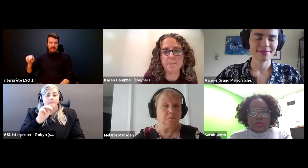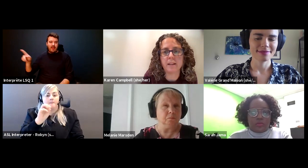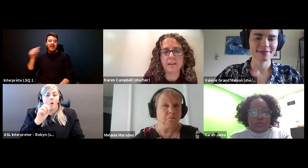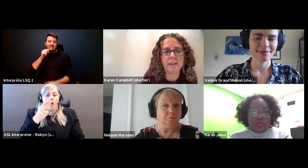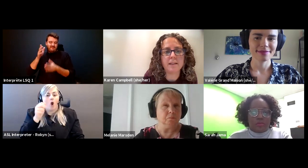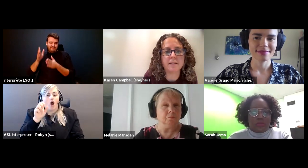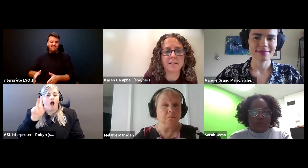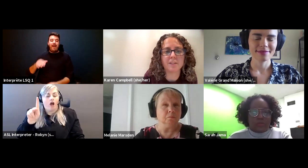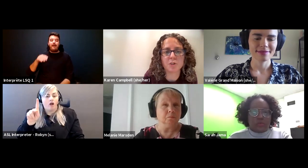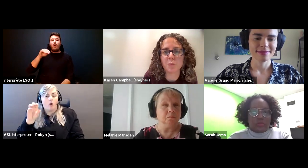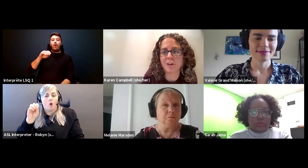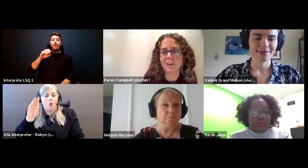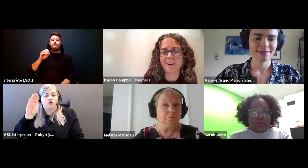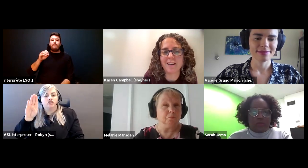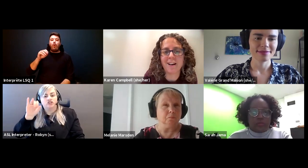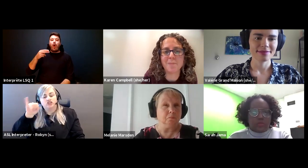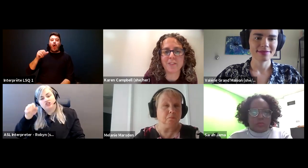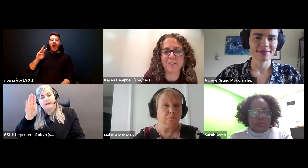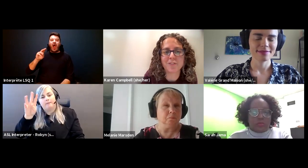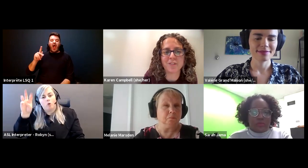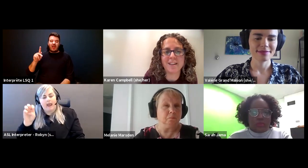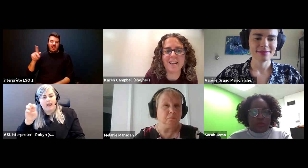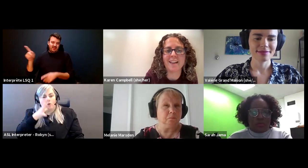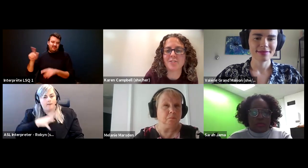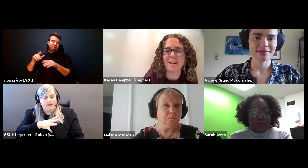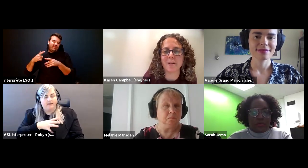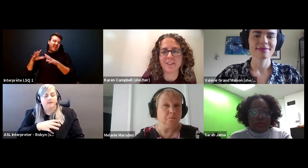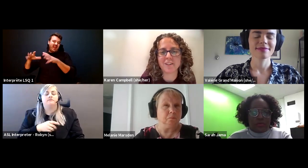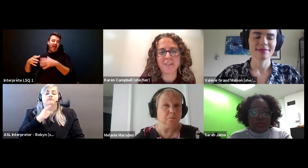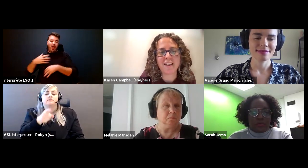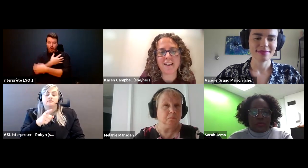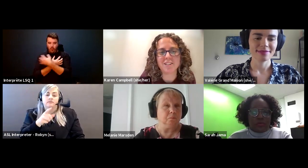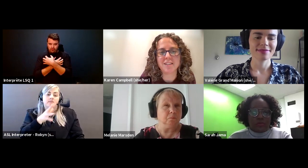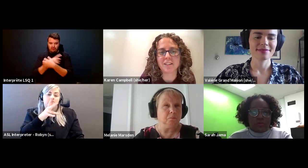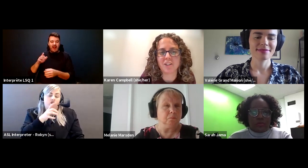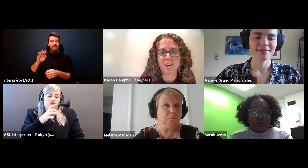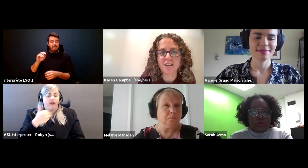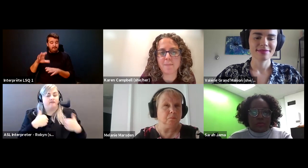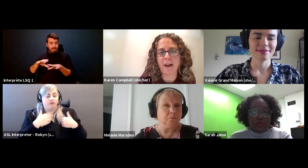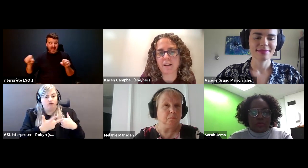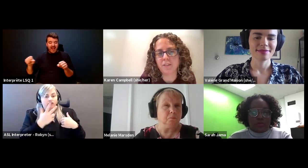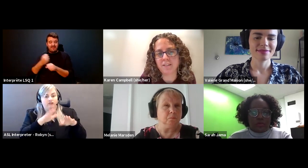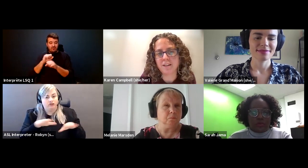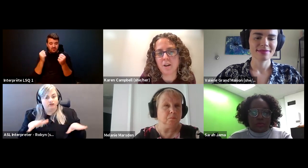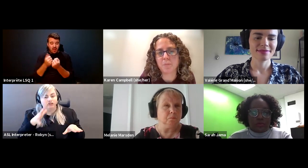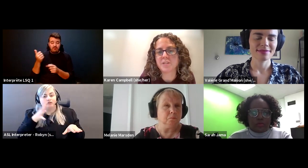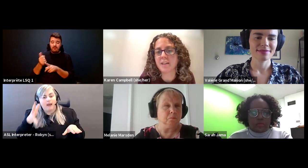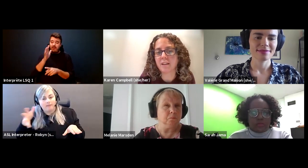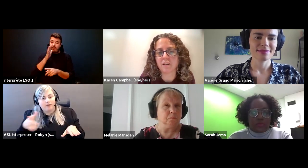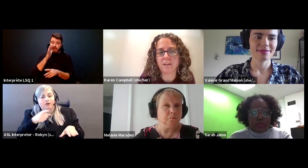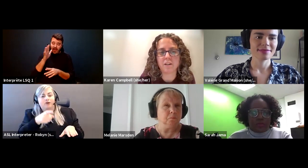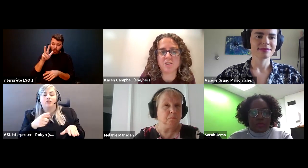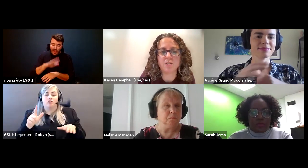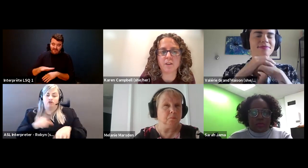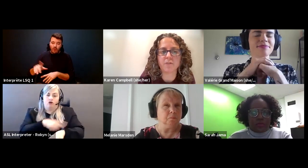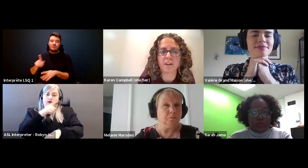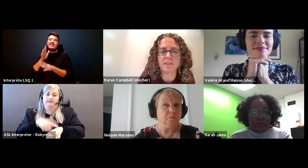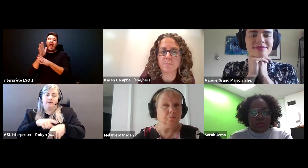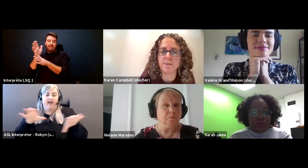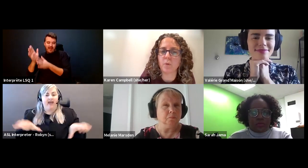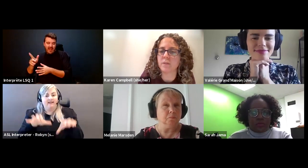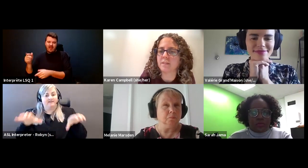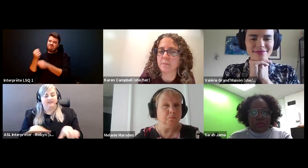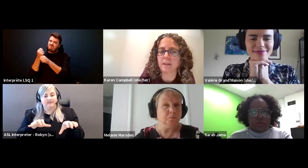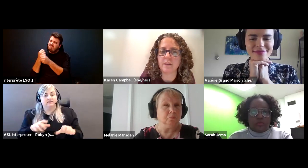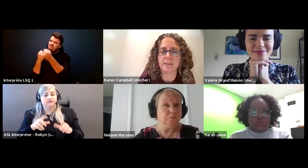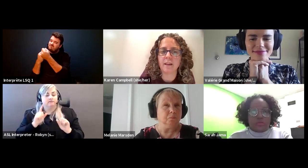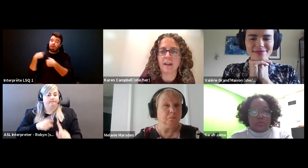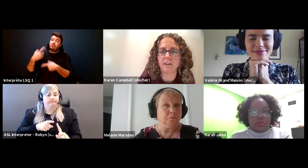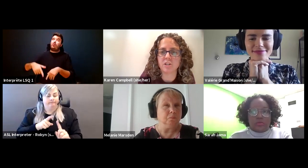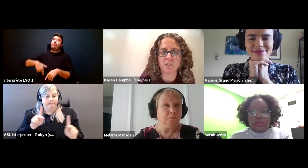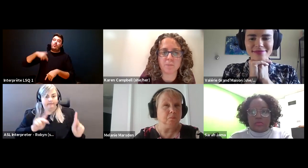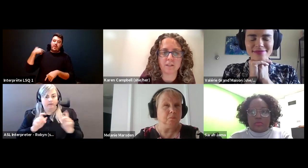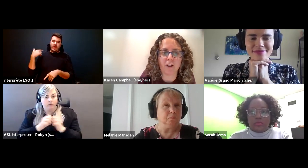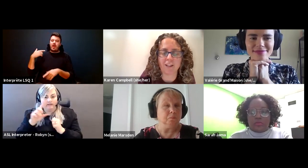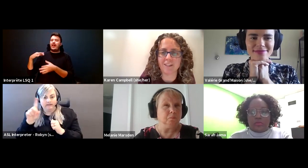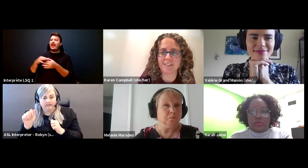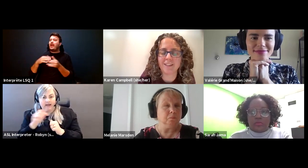Karen Campbell (she/her): Melanie is a social worker, a mother of three and a grandmother, and she is a longtime activist, particularly on issues affecting people with disabilities and on gender based violence.